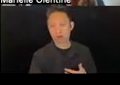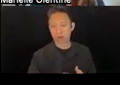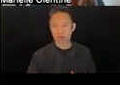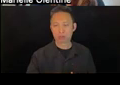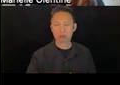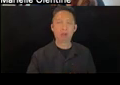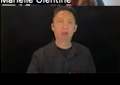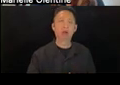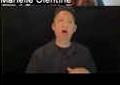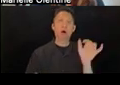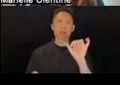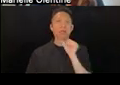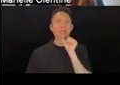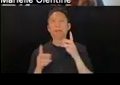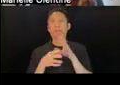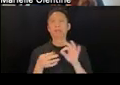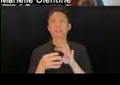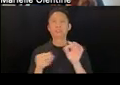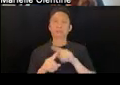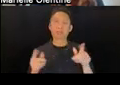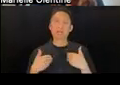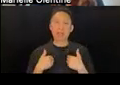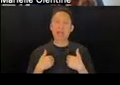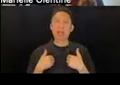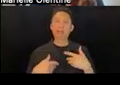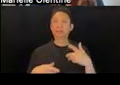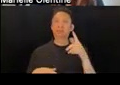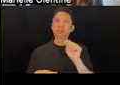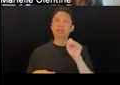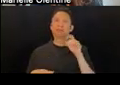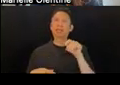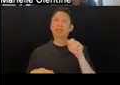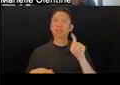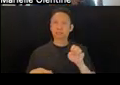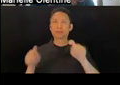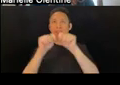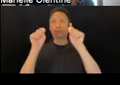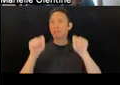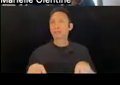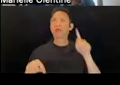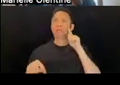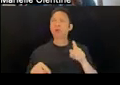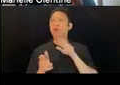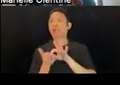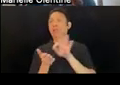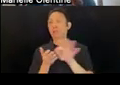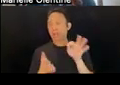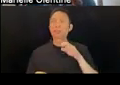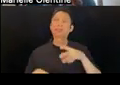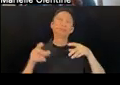project the next one. Now you can remind yourself, who it is. It doesn't need to be a spreadsheet. I just use the old-fashioned notebook and I make sure